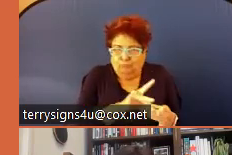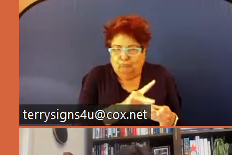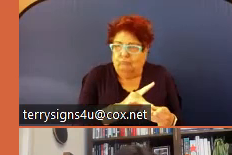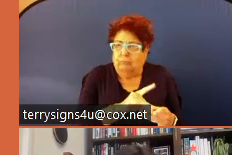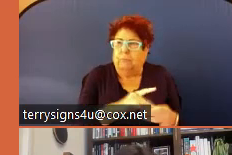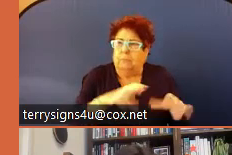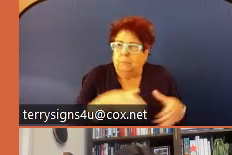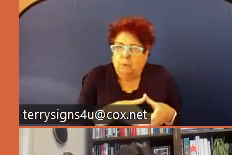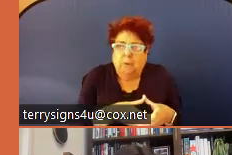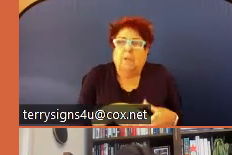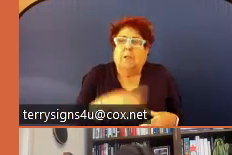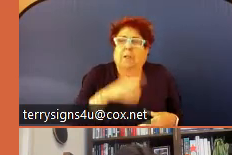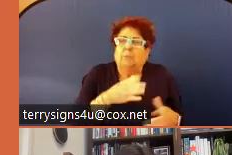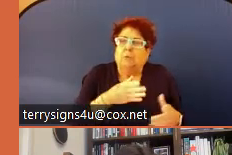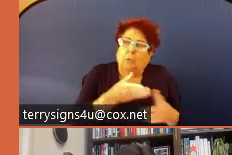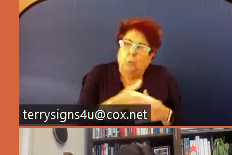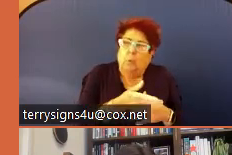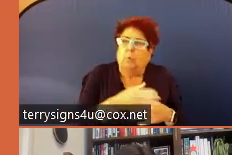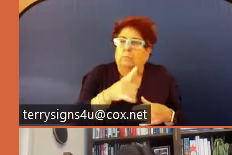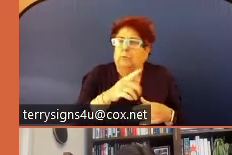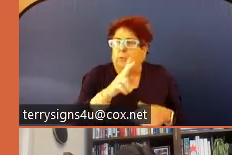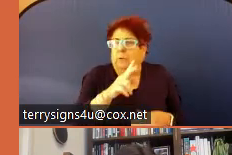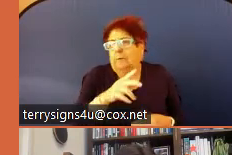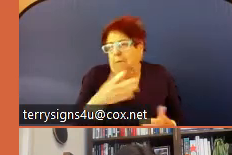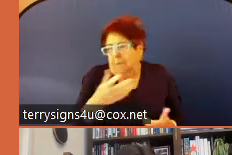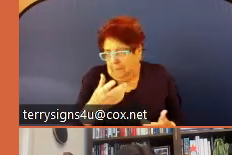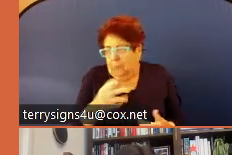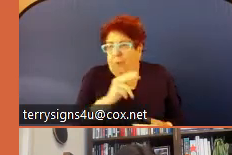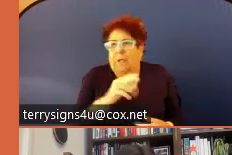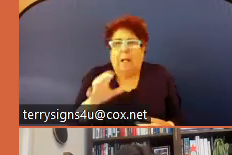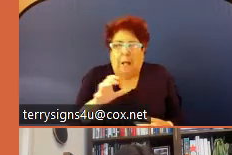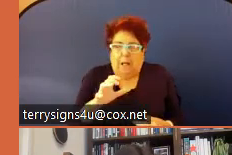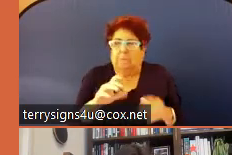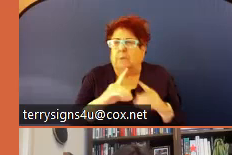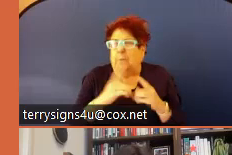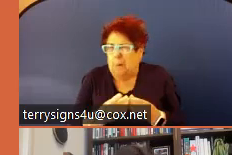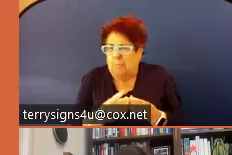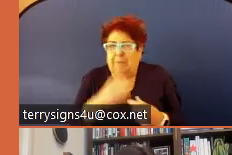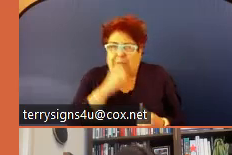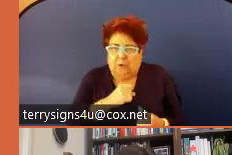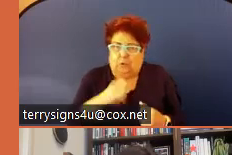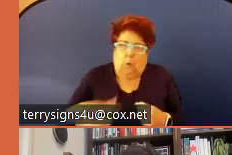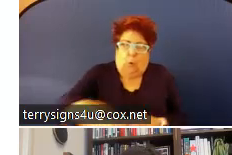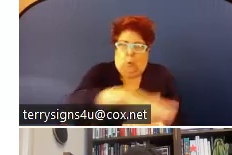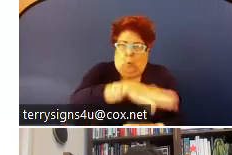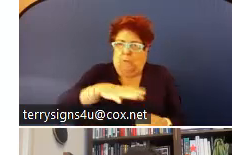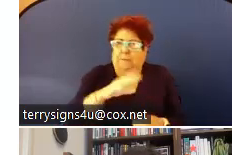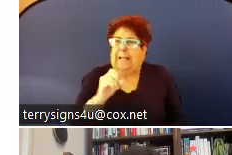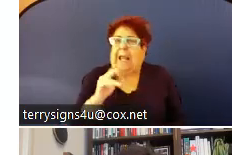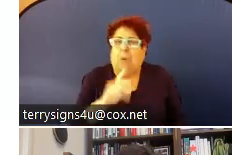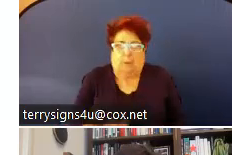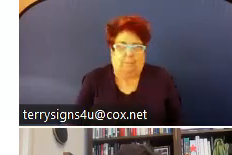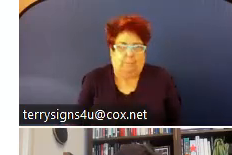department on aging and aging initiatives across the county. Next slide, please.